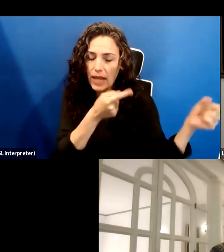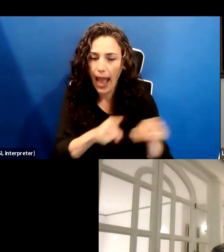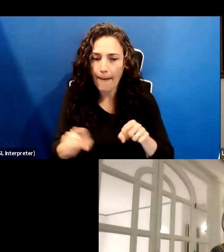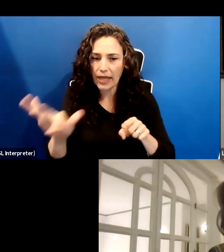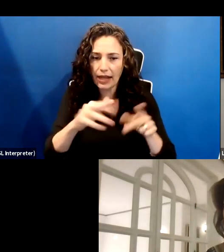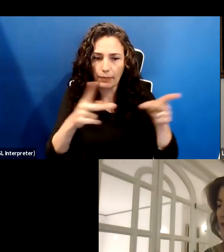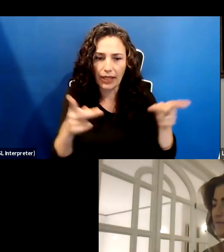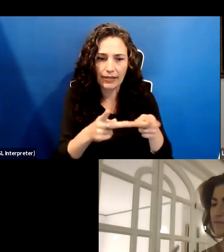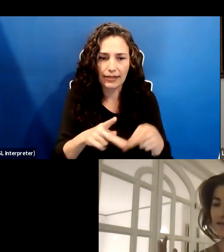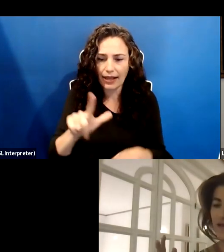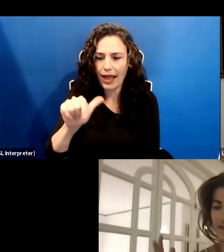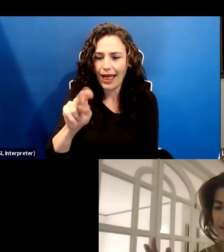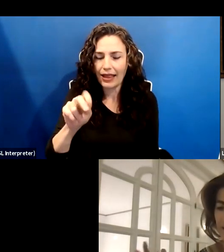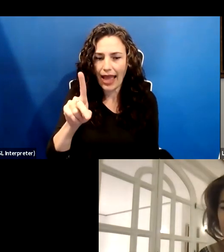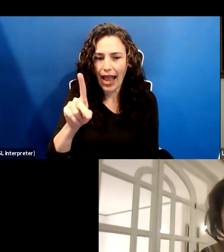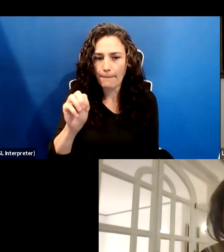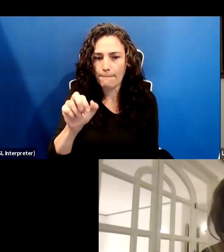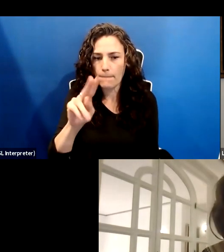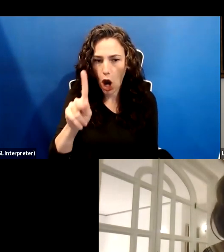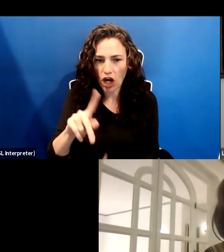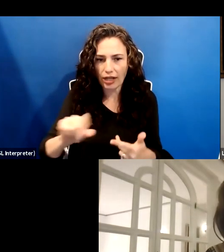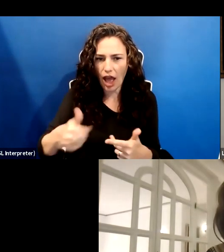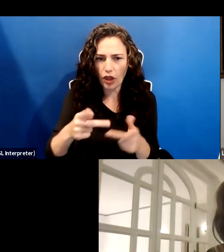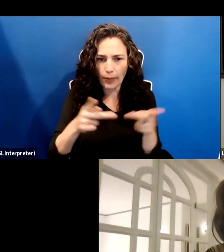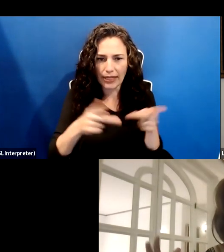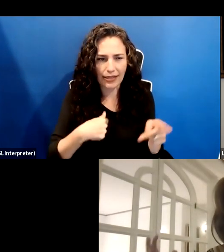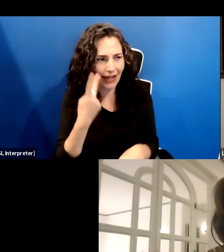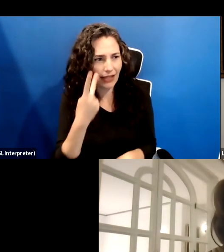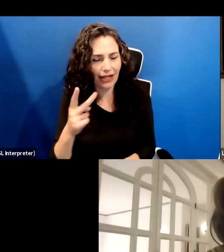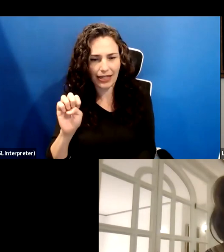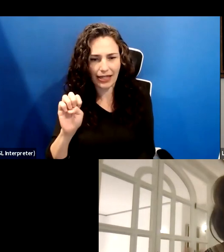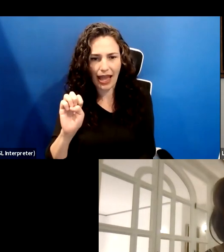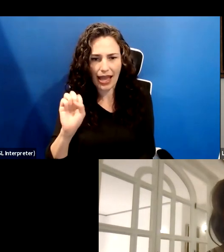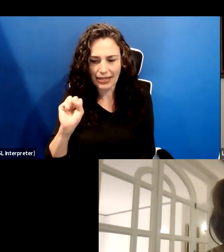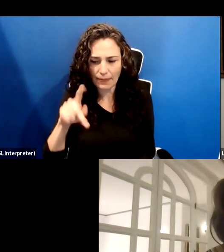landmark and like what I was seeing at ESP of these groups coming together